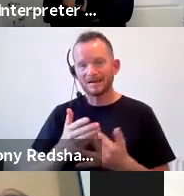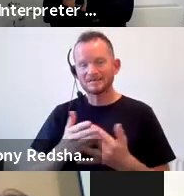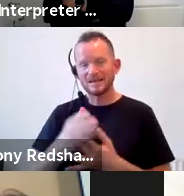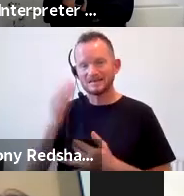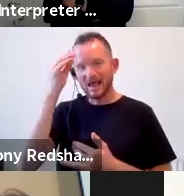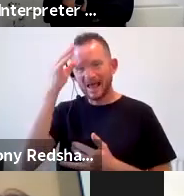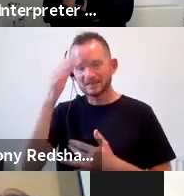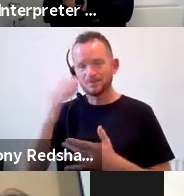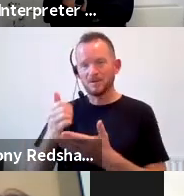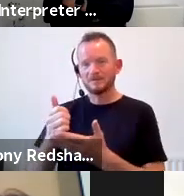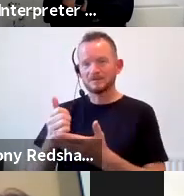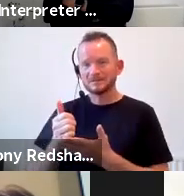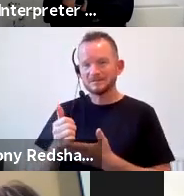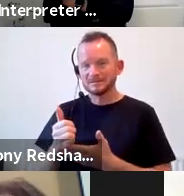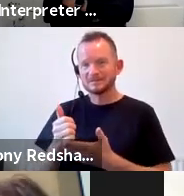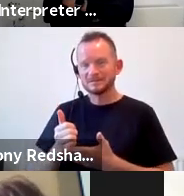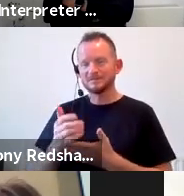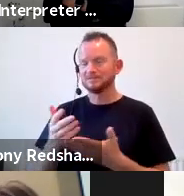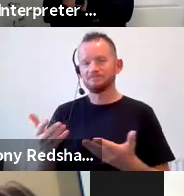Experts etc.